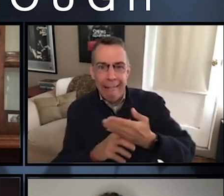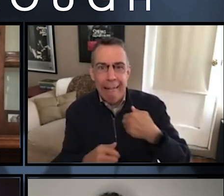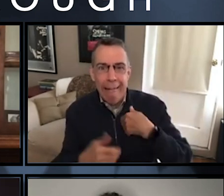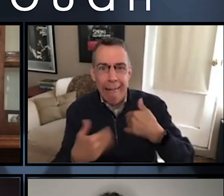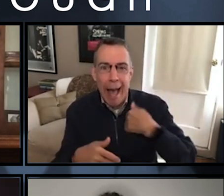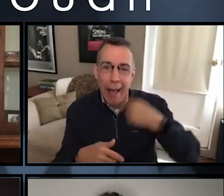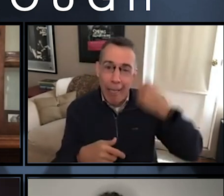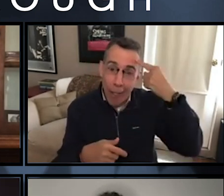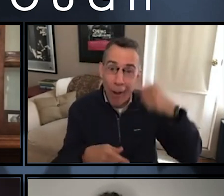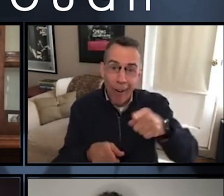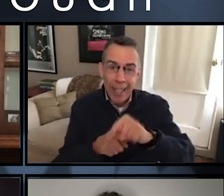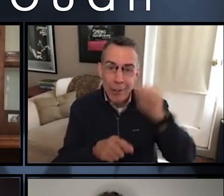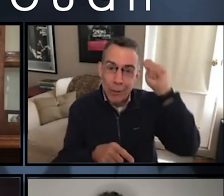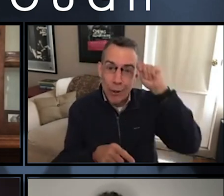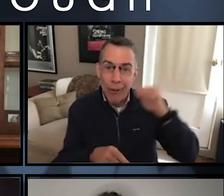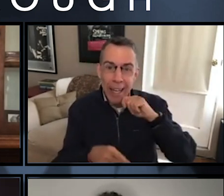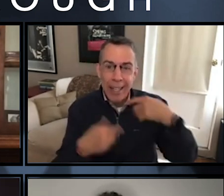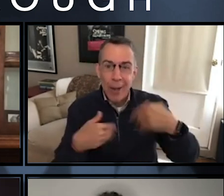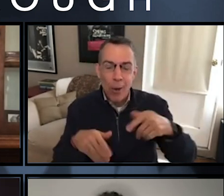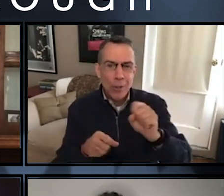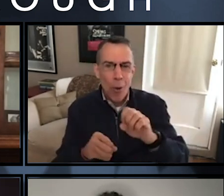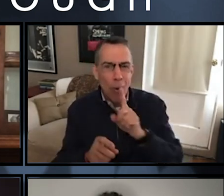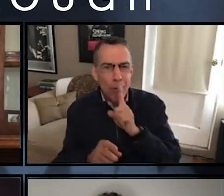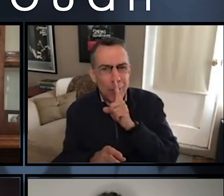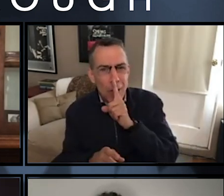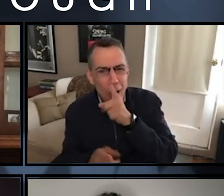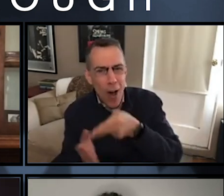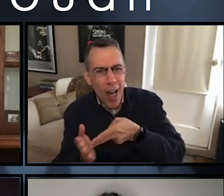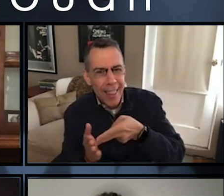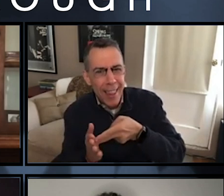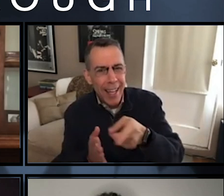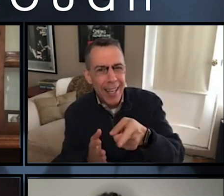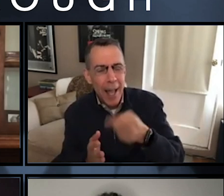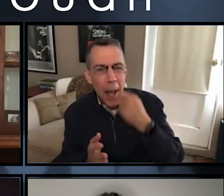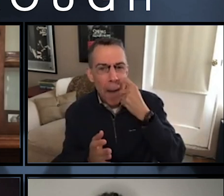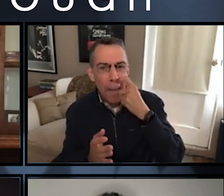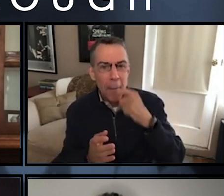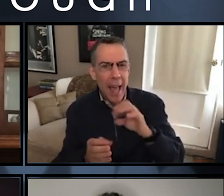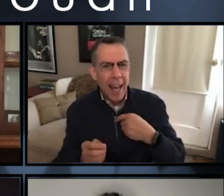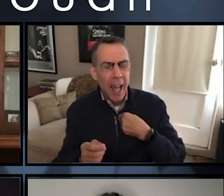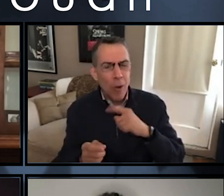Tareek, 'cause you were just so authentic. And I cared for this guy very